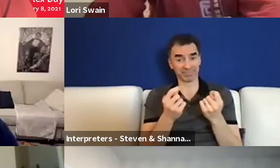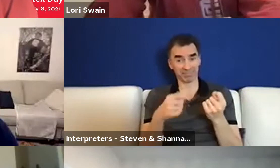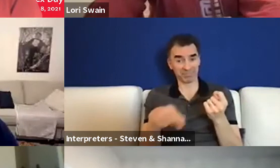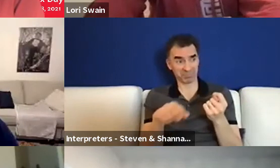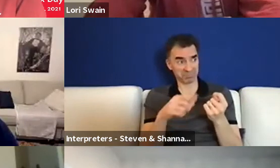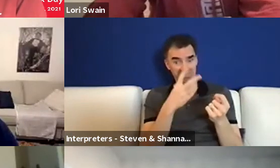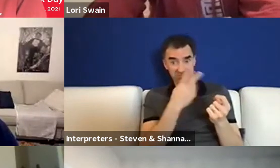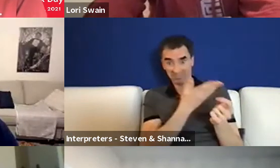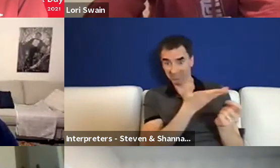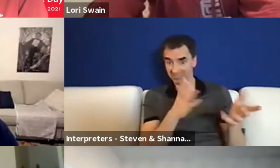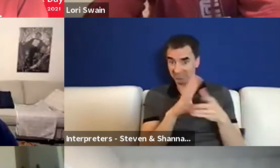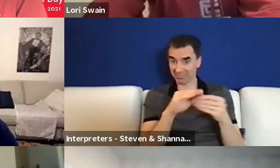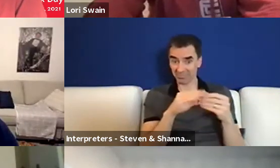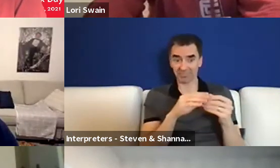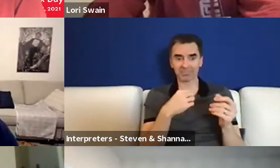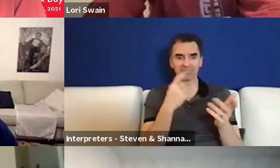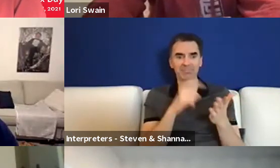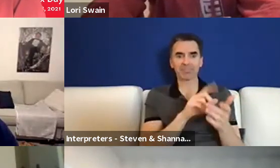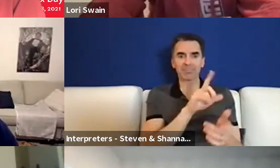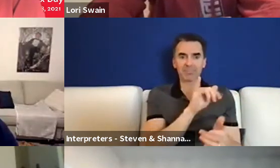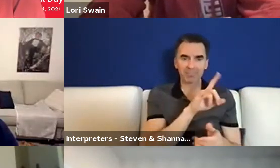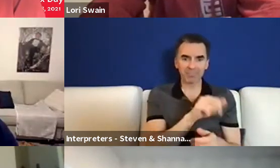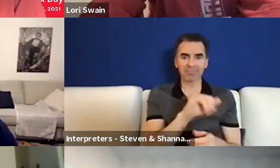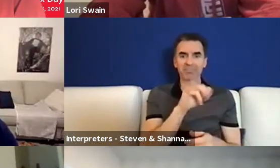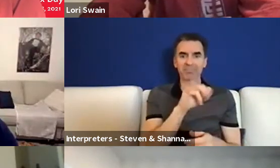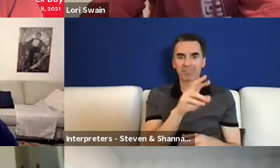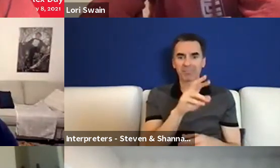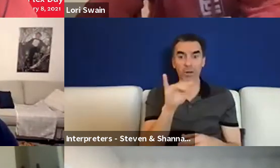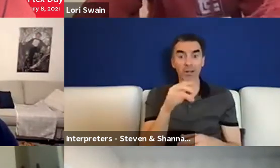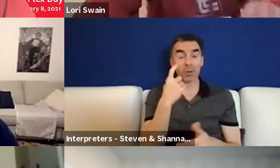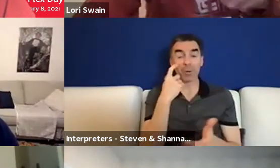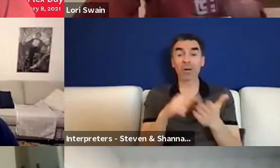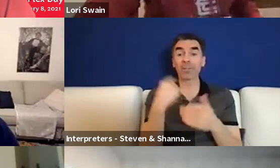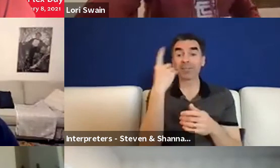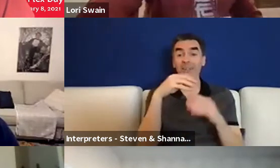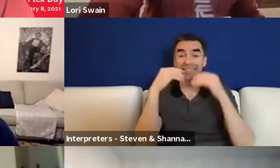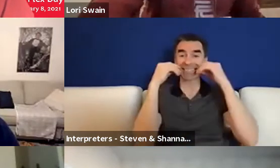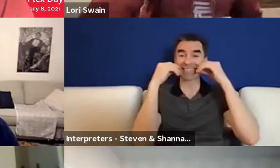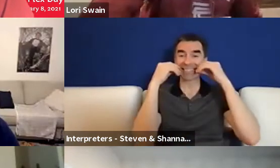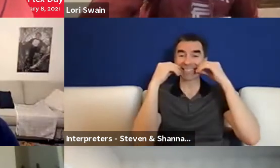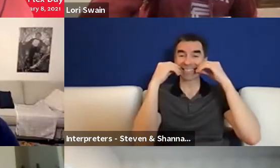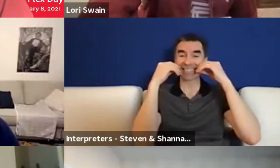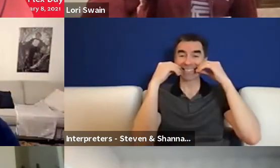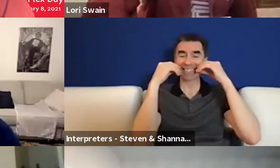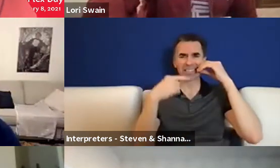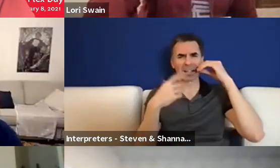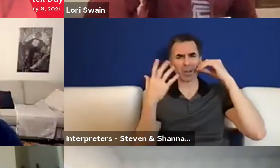was looking Lydian and Jennifer and glory, how their smiles are getting bigger, not only in what they were sharing, but when listening